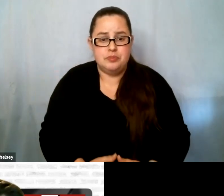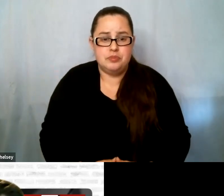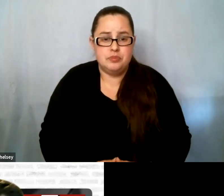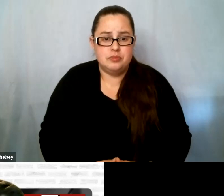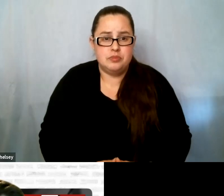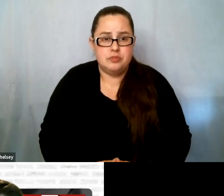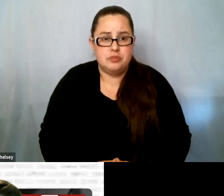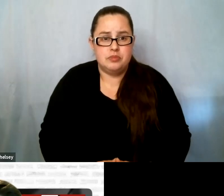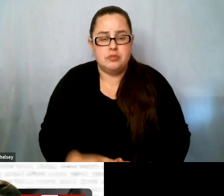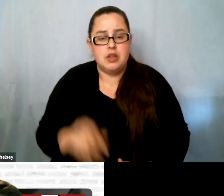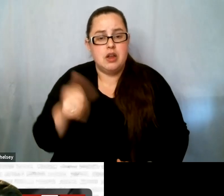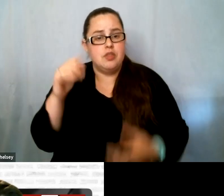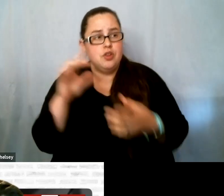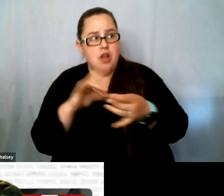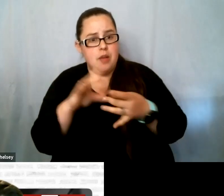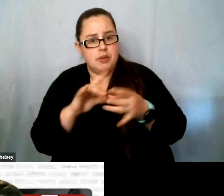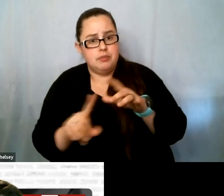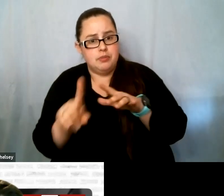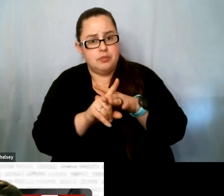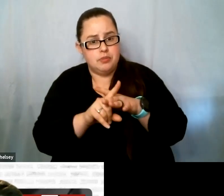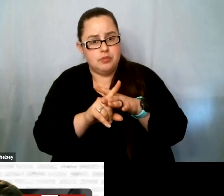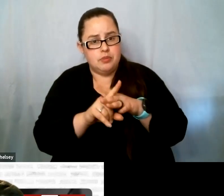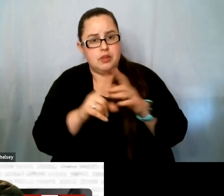Nileen Clark: Another comment came in that we need to do better.